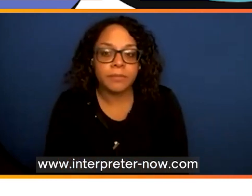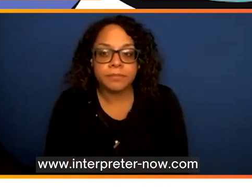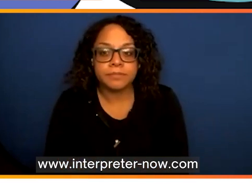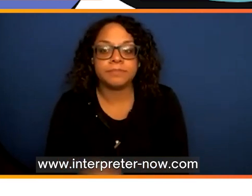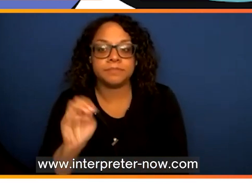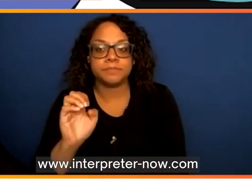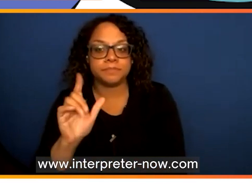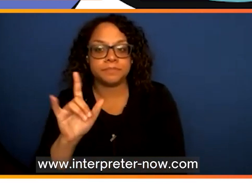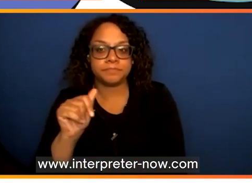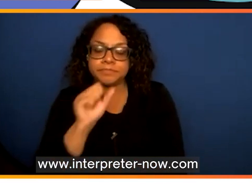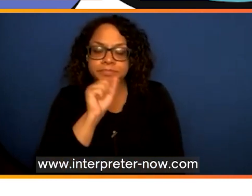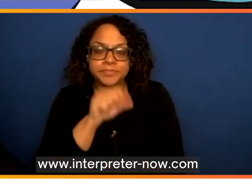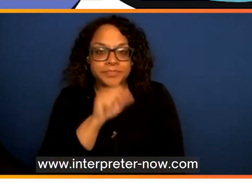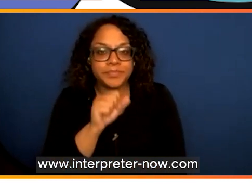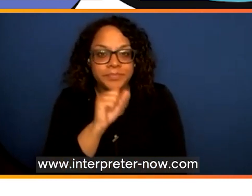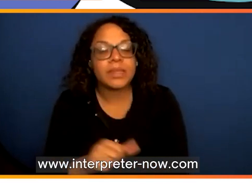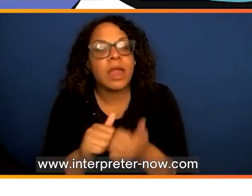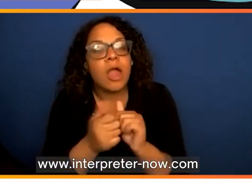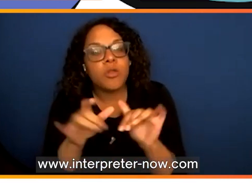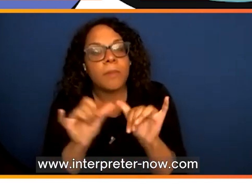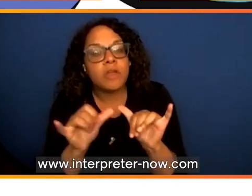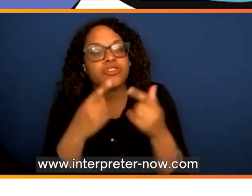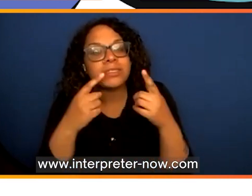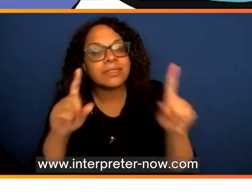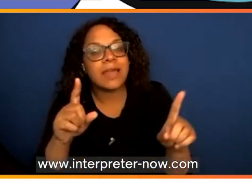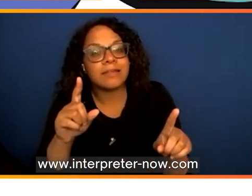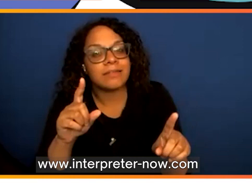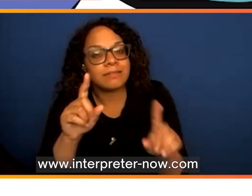There were a couple of ways we did that. For anybody on the call that's familiar